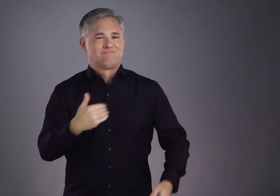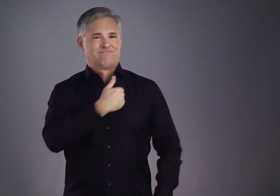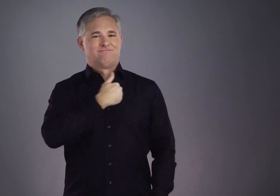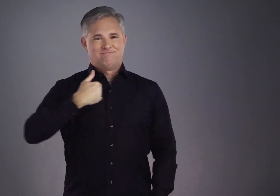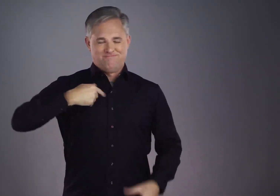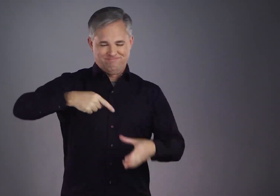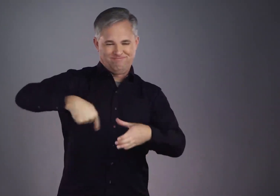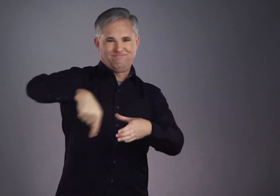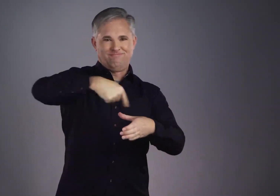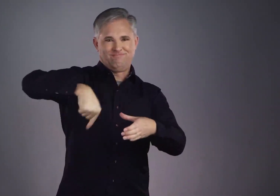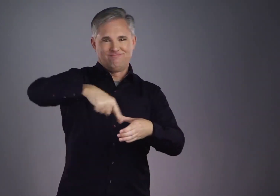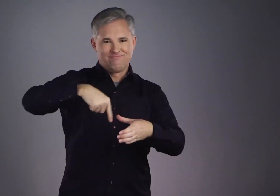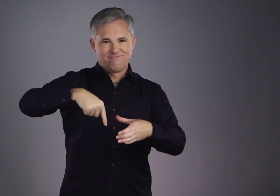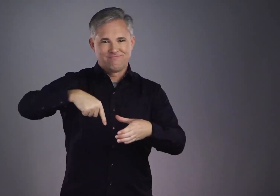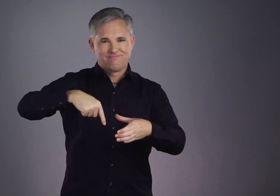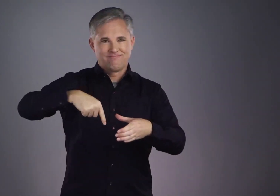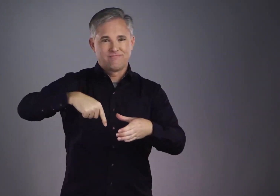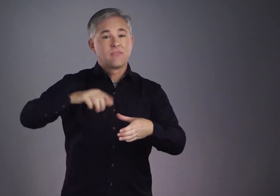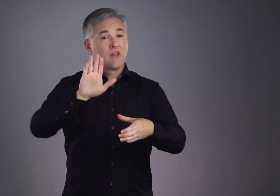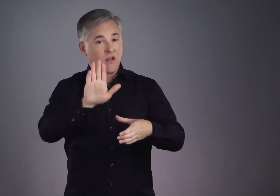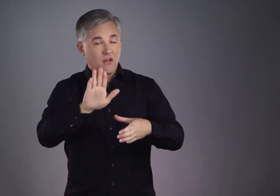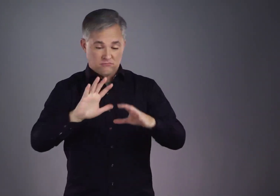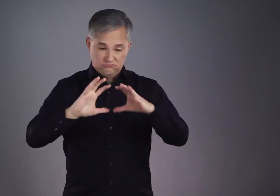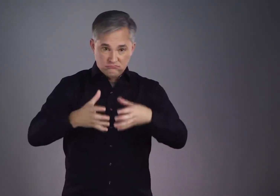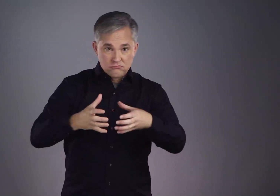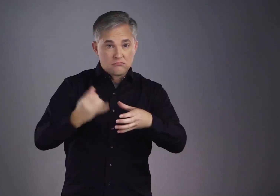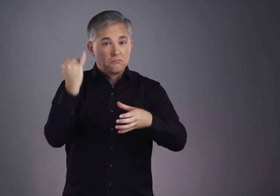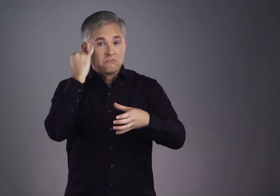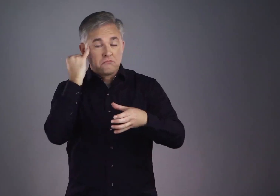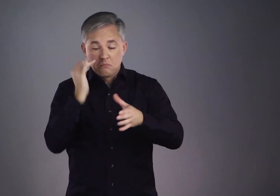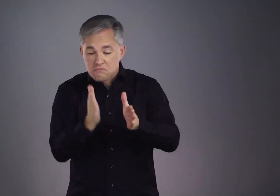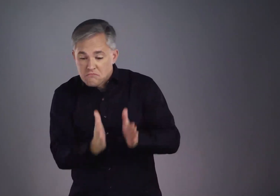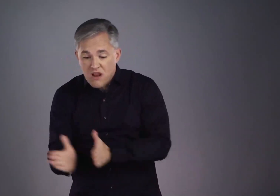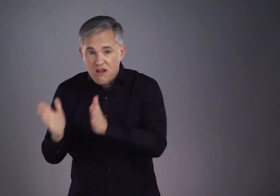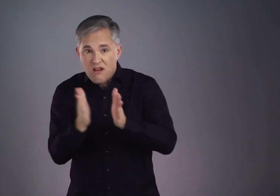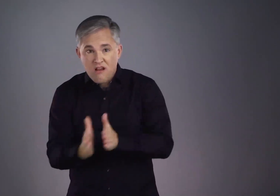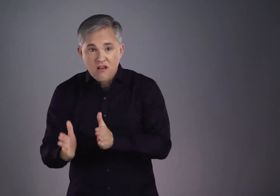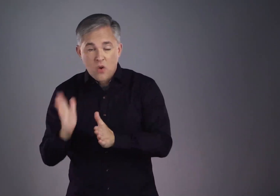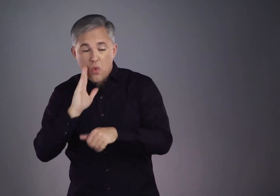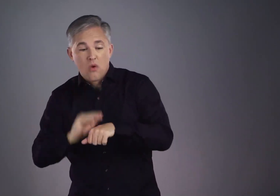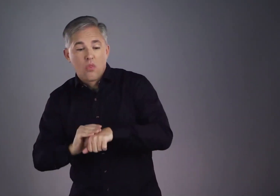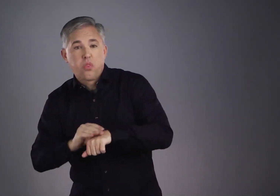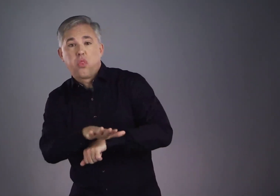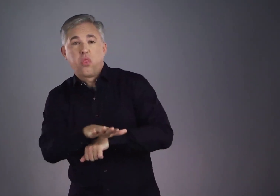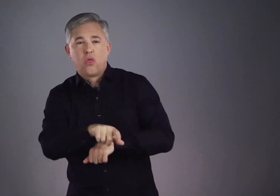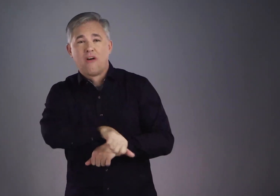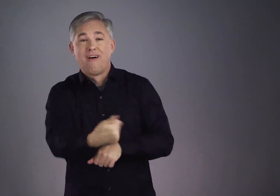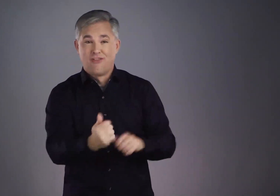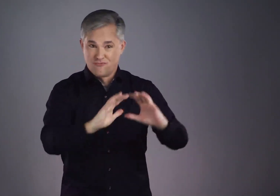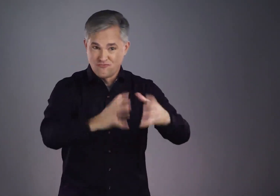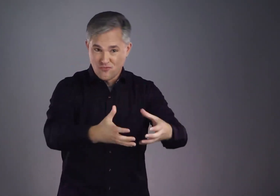But when its plans concern the welfare of neighboring groups also, those groups ought to be consulted.